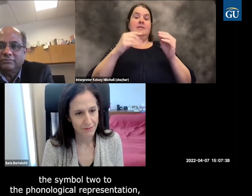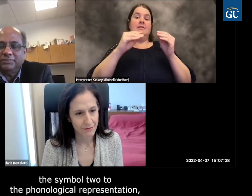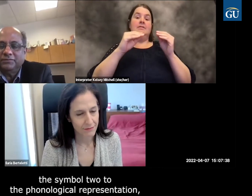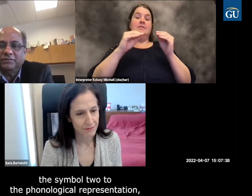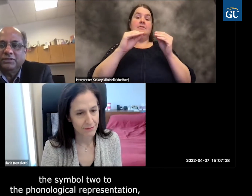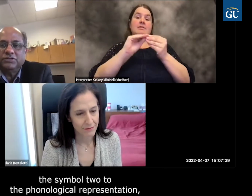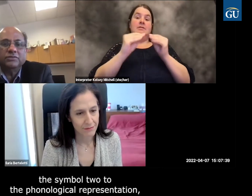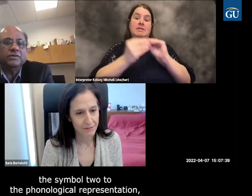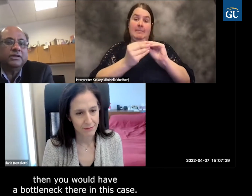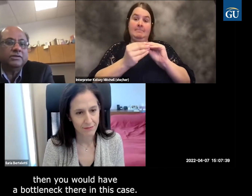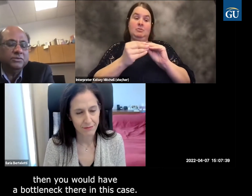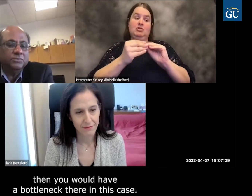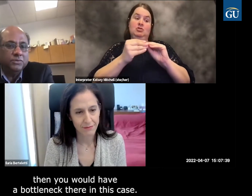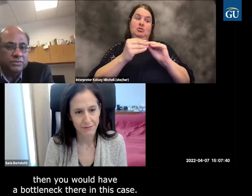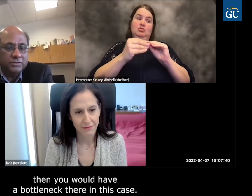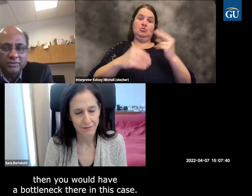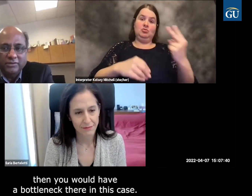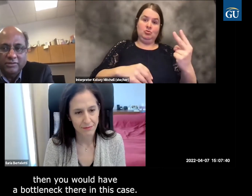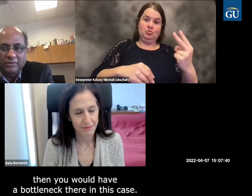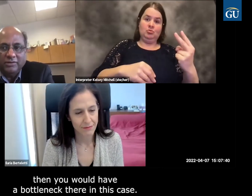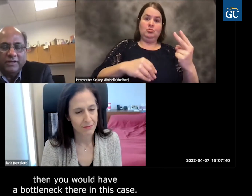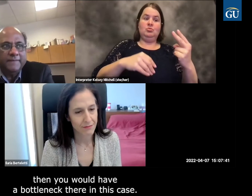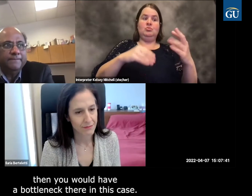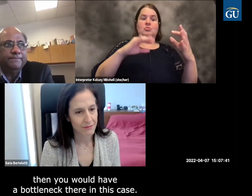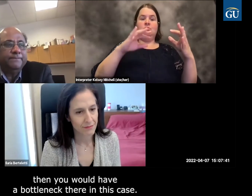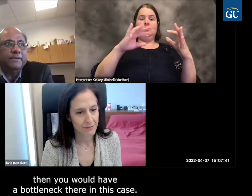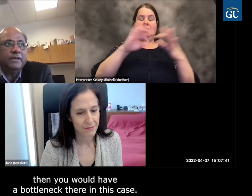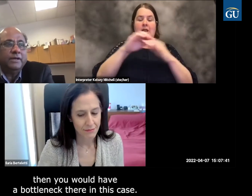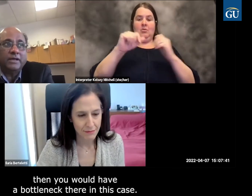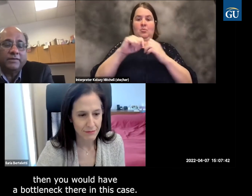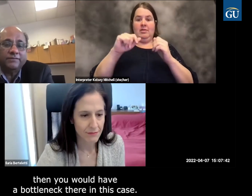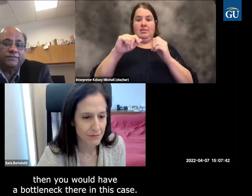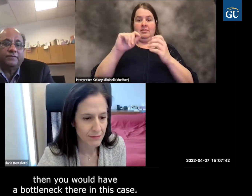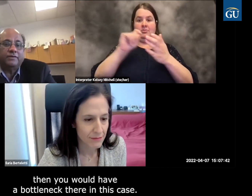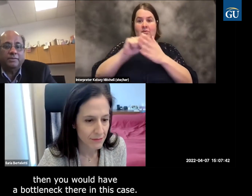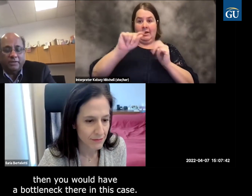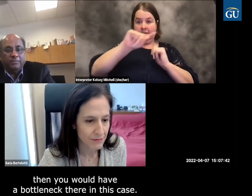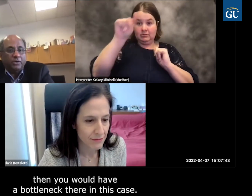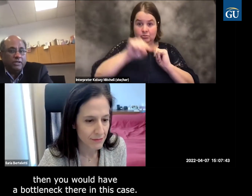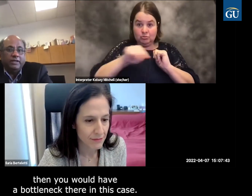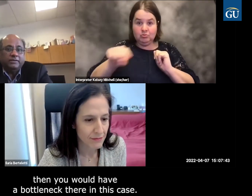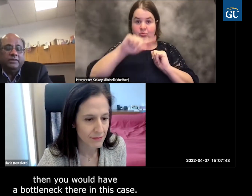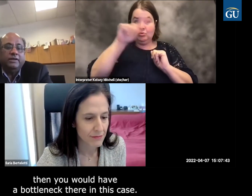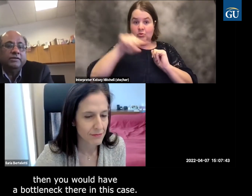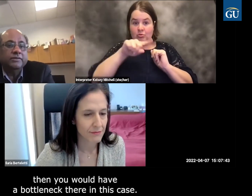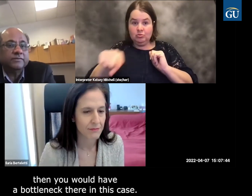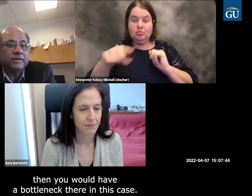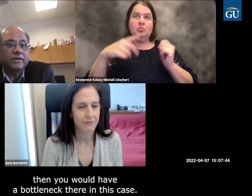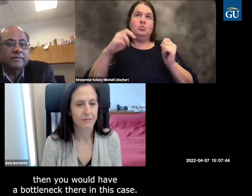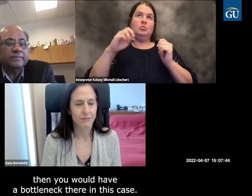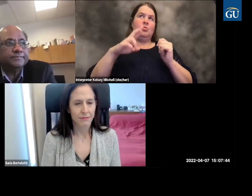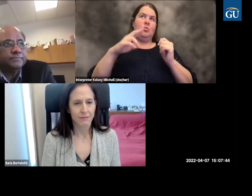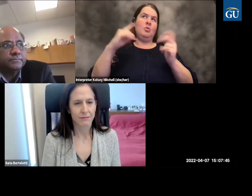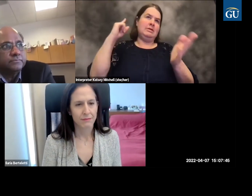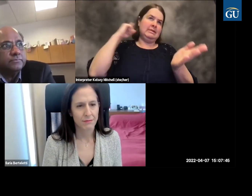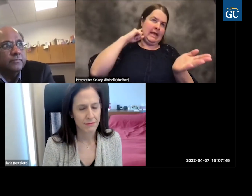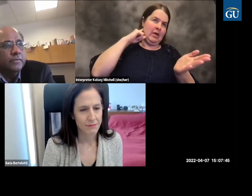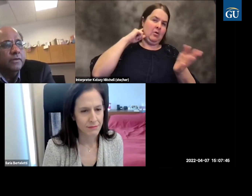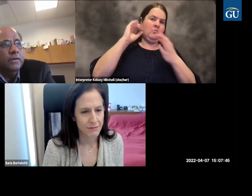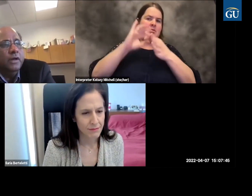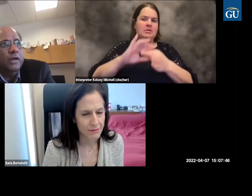representation then you would